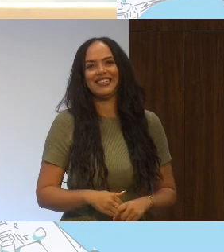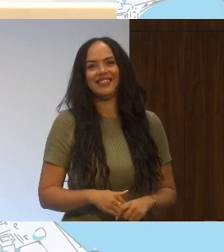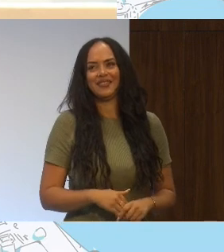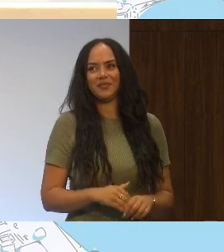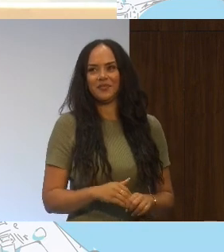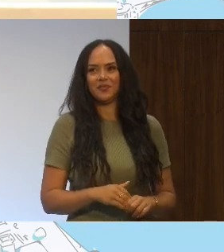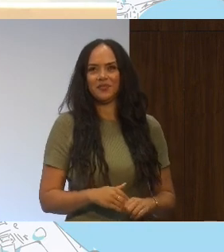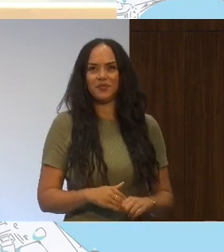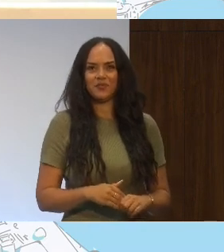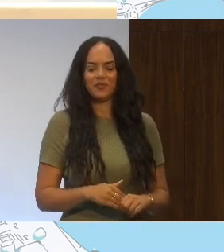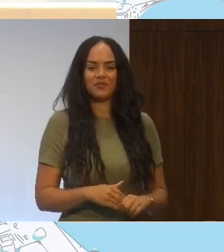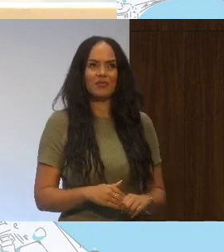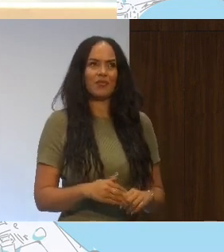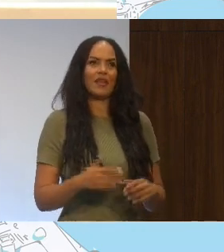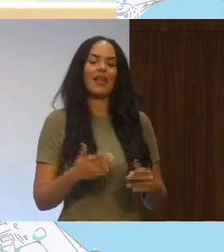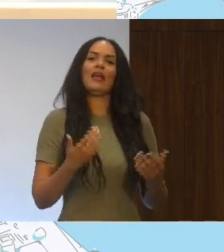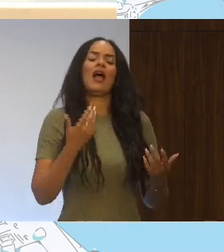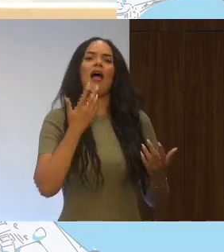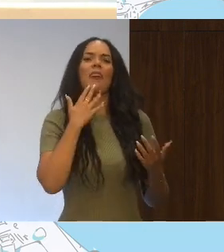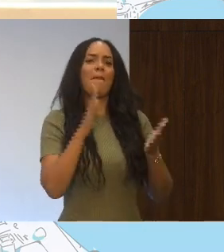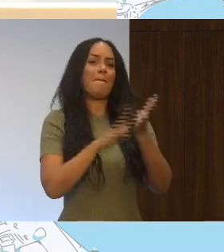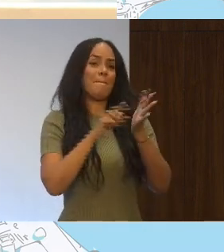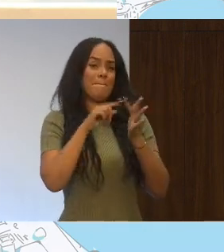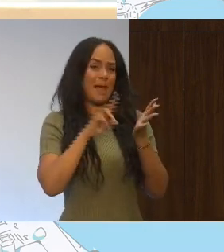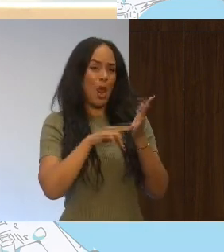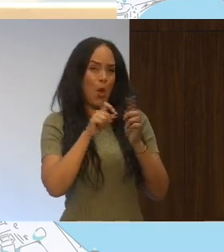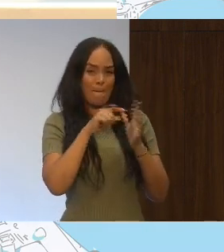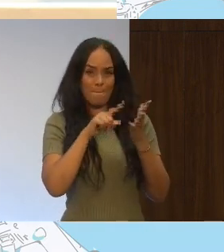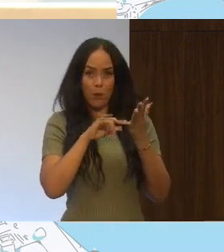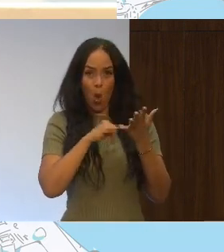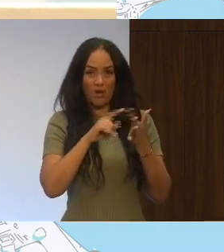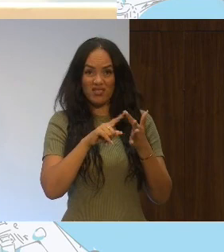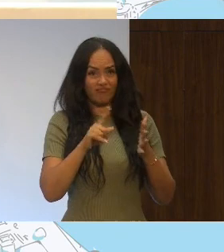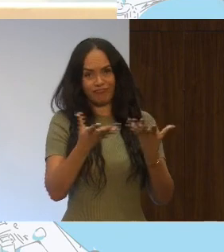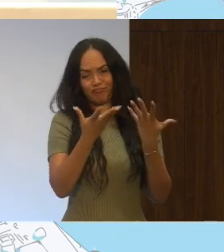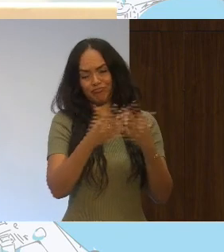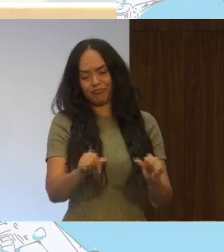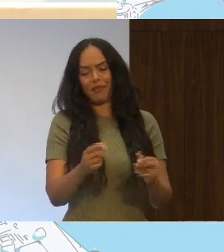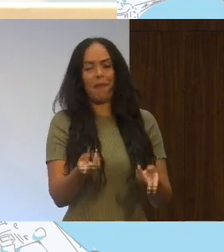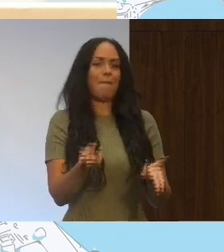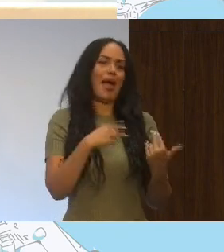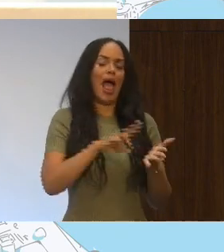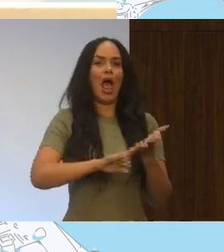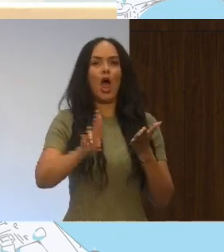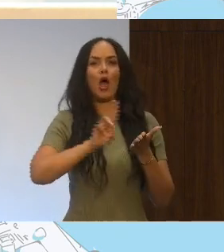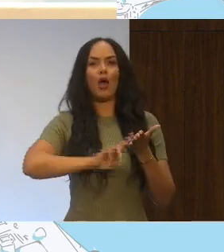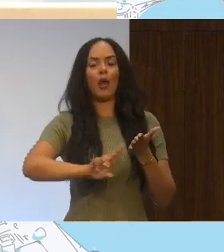And by the time you get past menopause, it's it's back to normal. And the other thing is that you have let me now the other thing is that there's